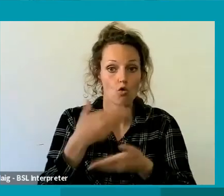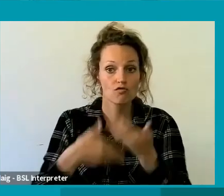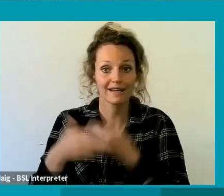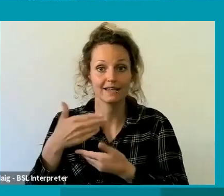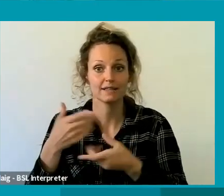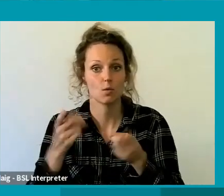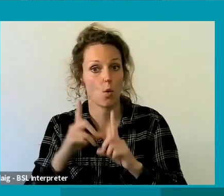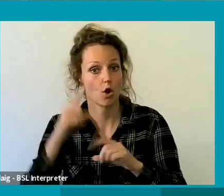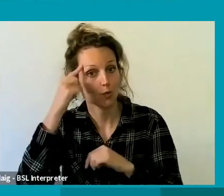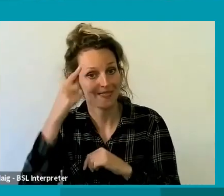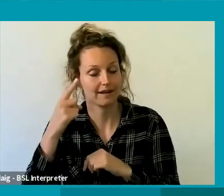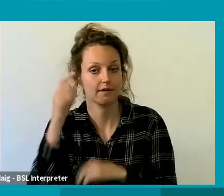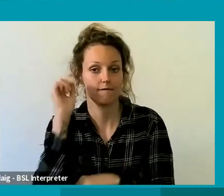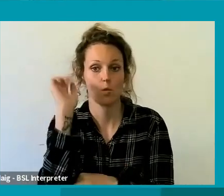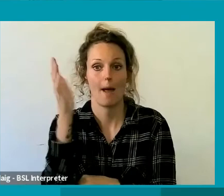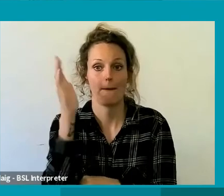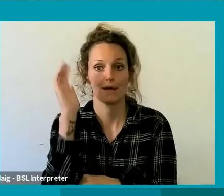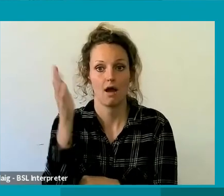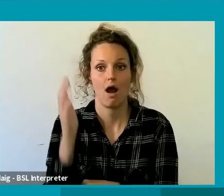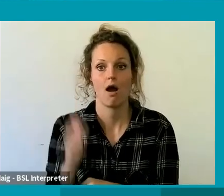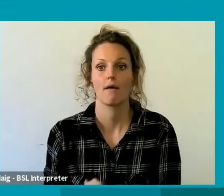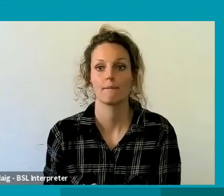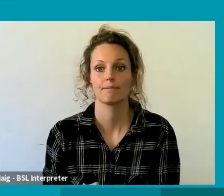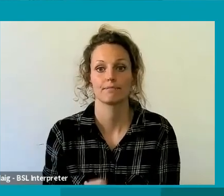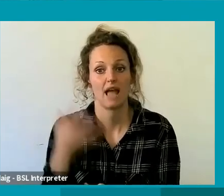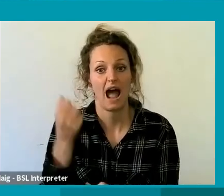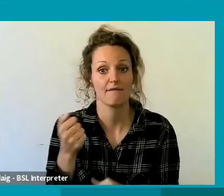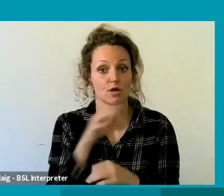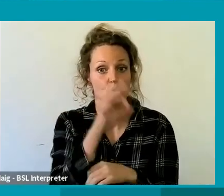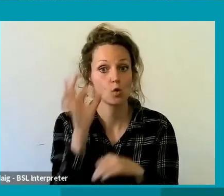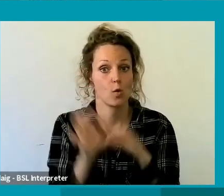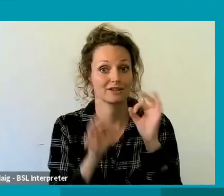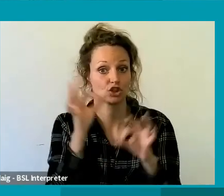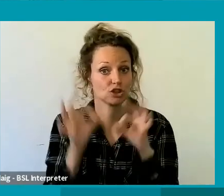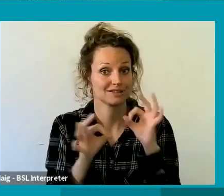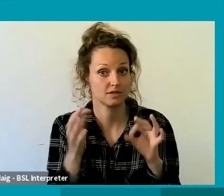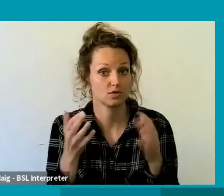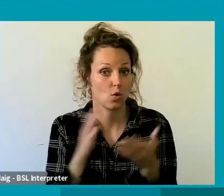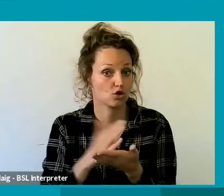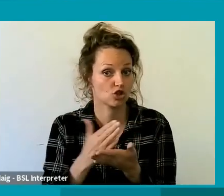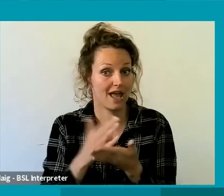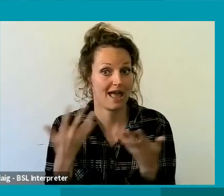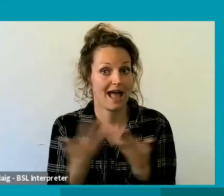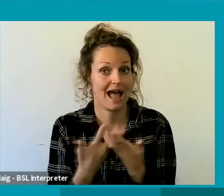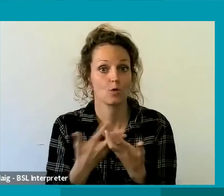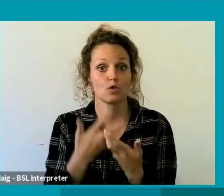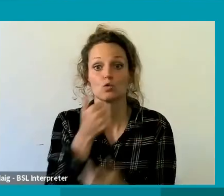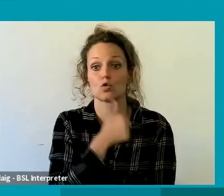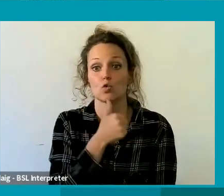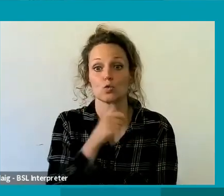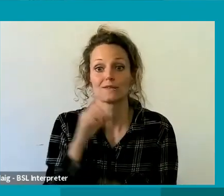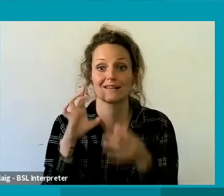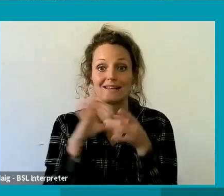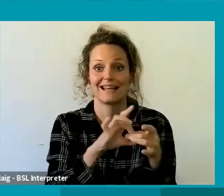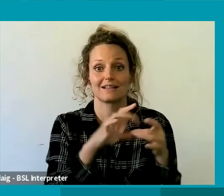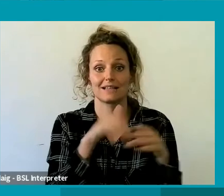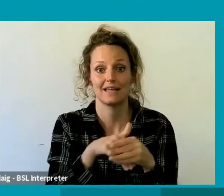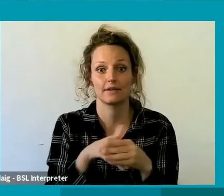of the webiniar. I want you to tell me if you've got any questions or even share how you use LinkedIn.